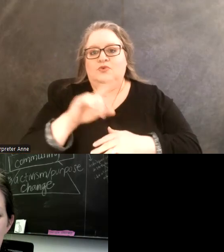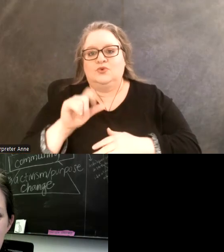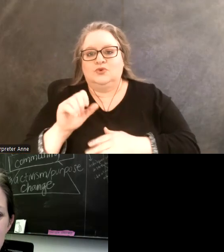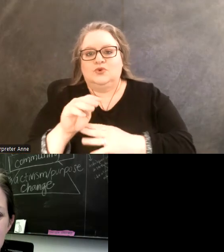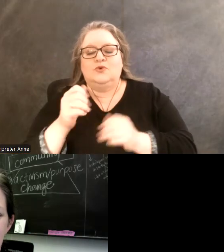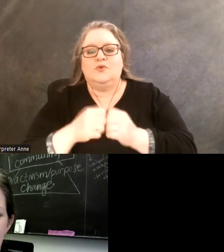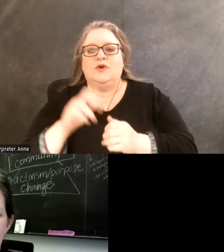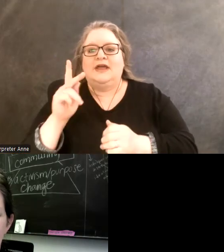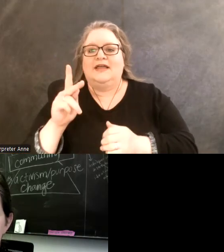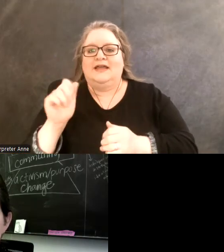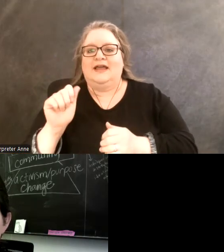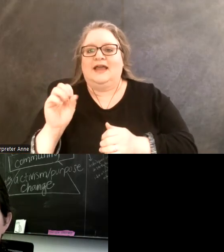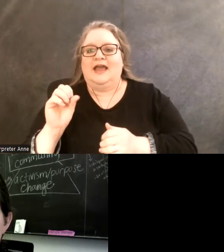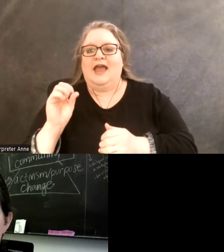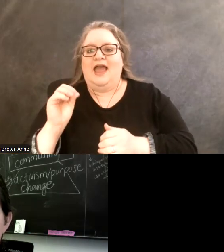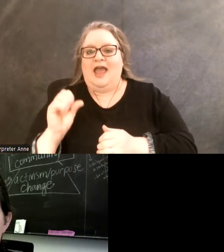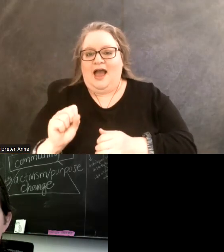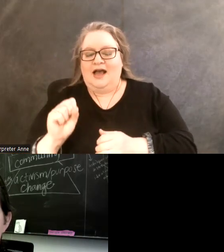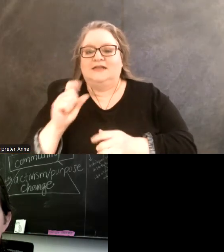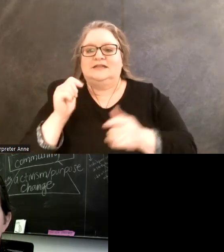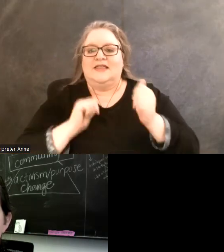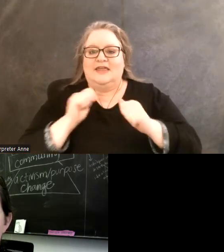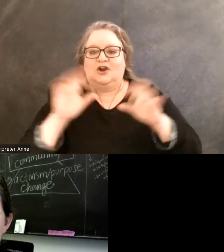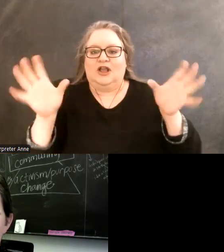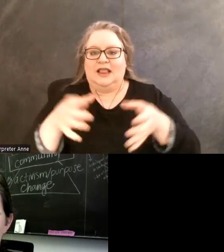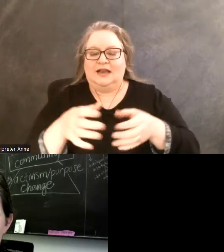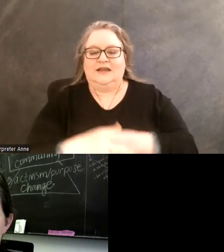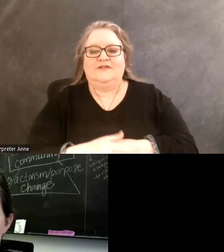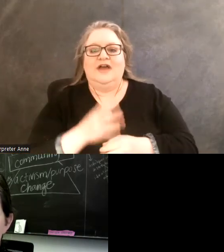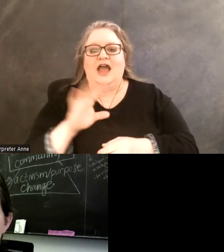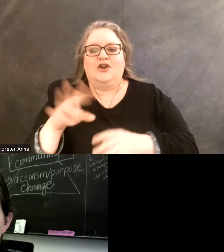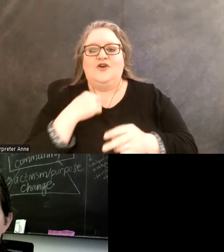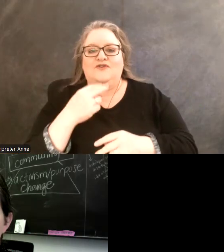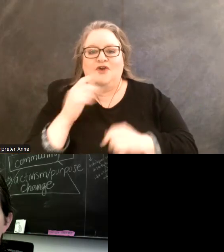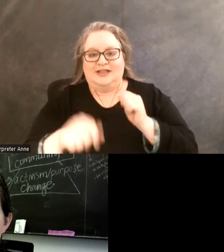Chaos Theatre Collective. Her voice can be found reading